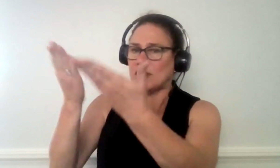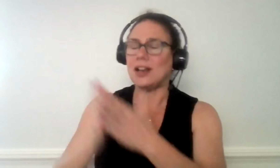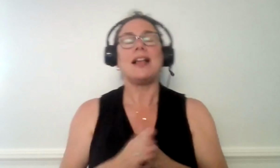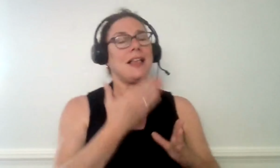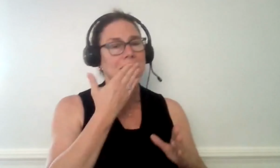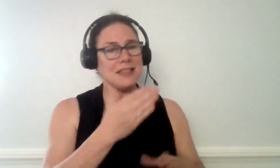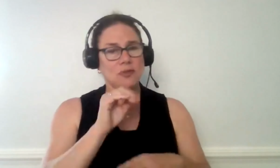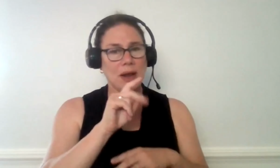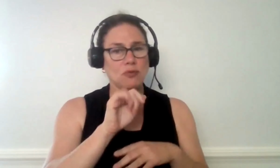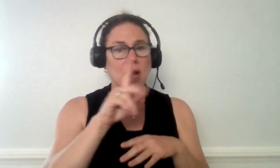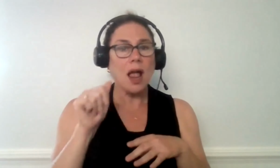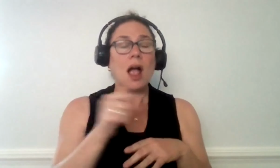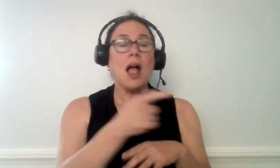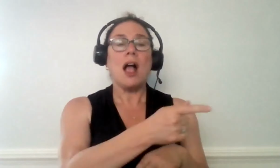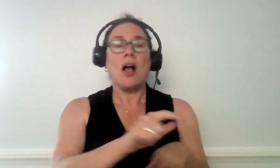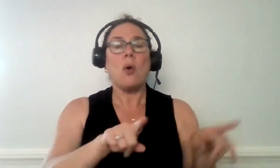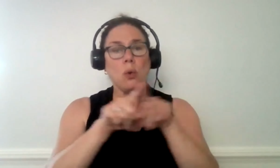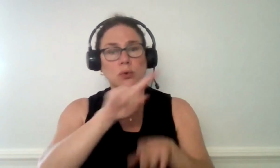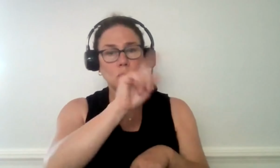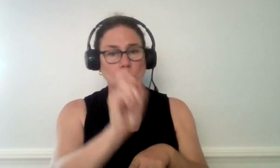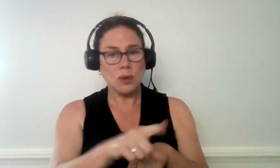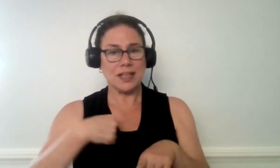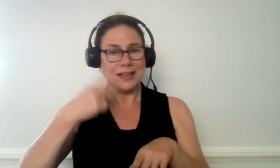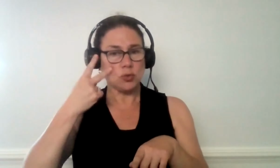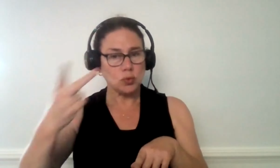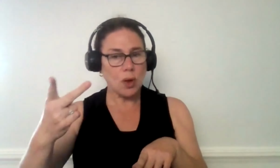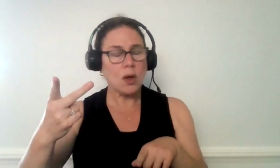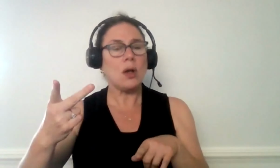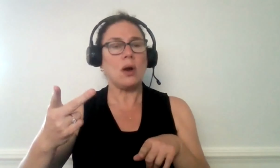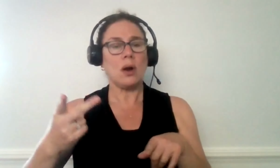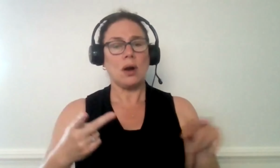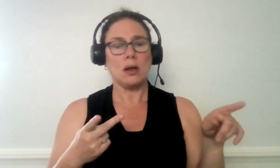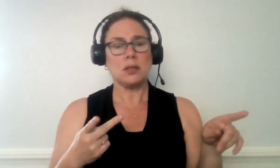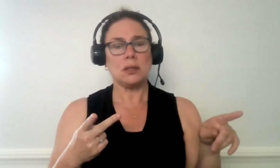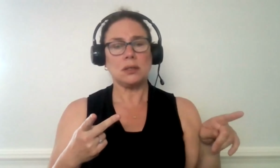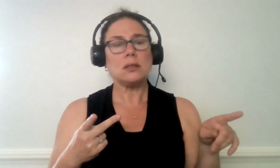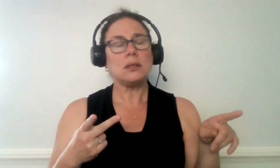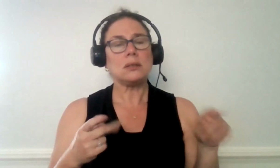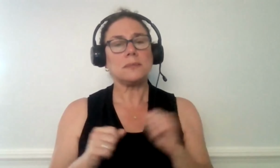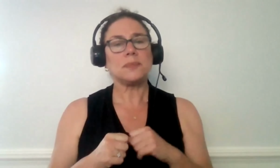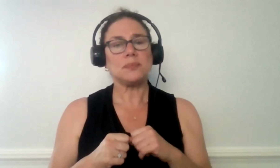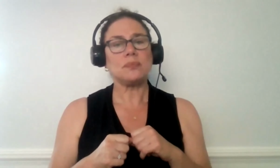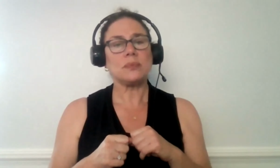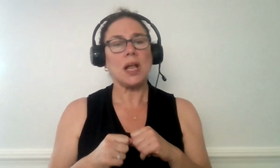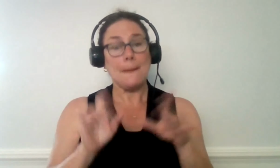Rachael Hu: There was also a question that I saw that, I don't know, Is